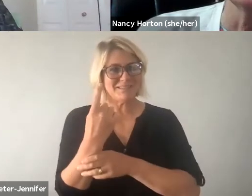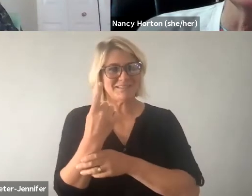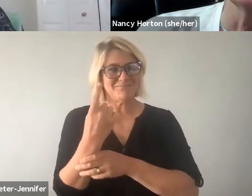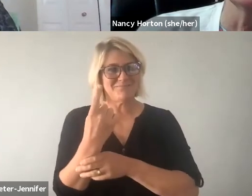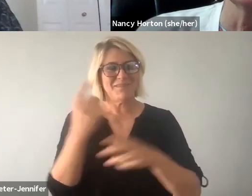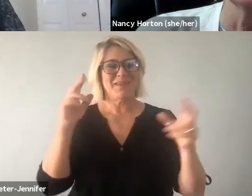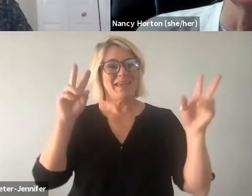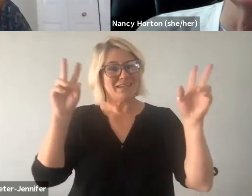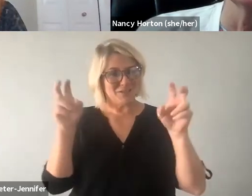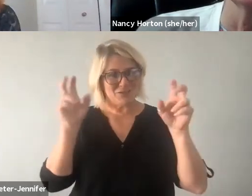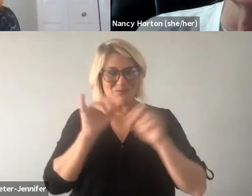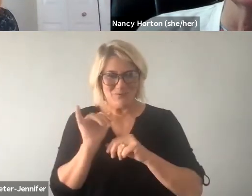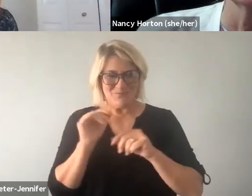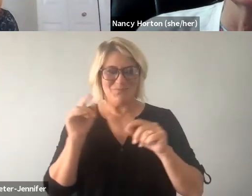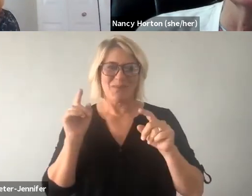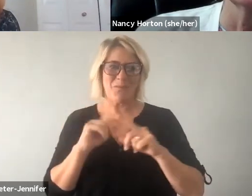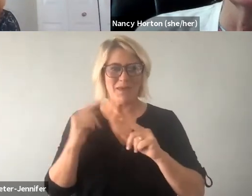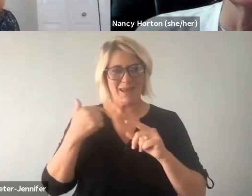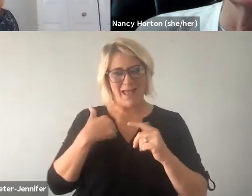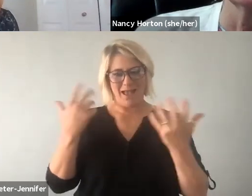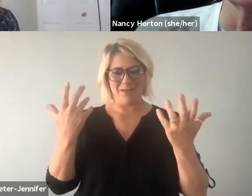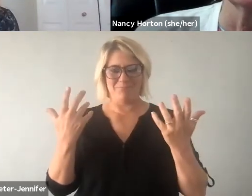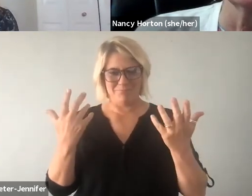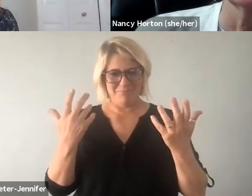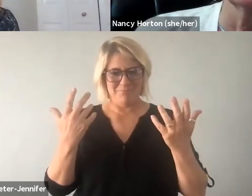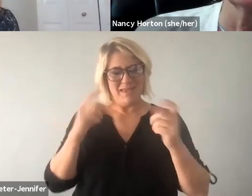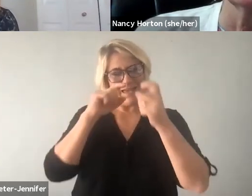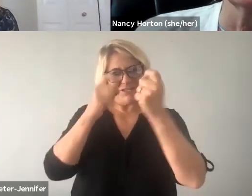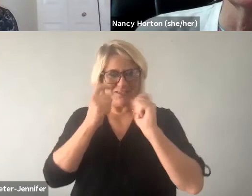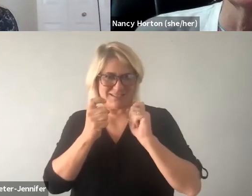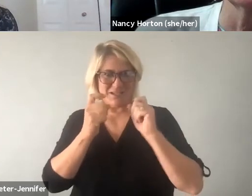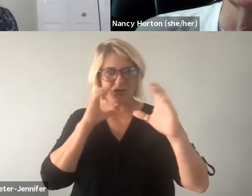individuals with disabilities and, you know, service animals is always